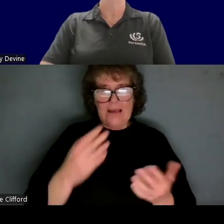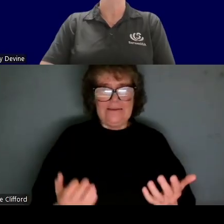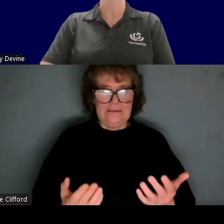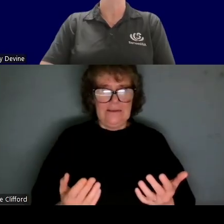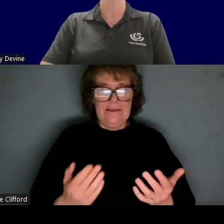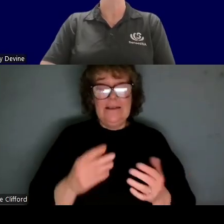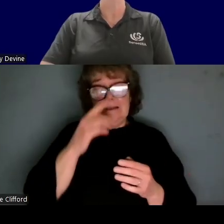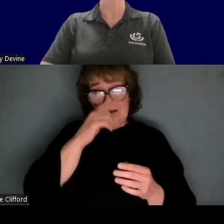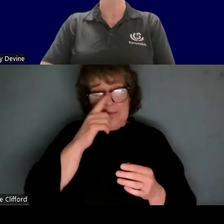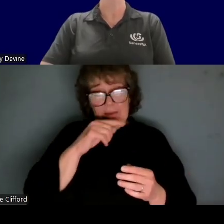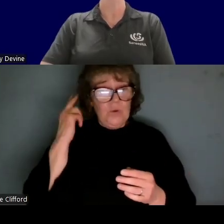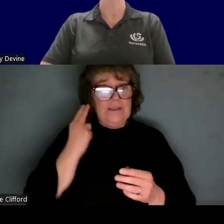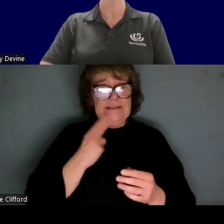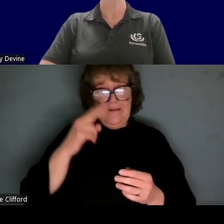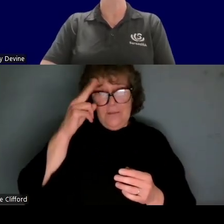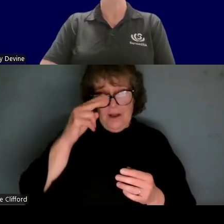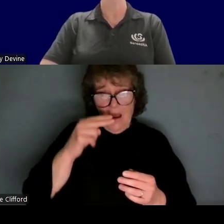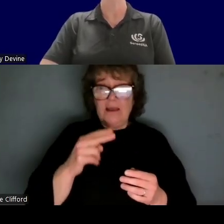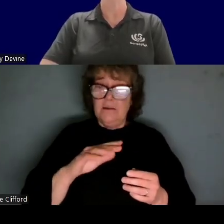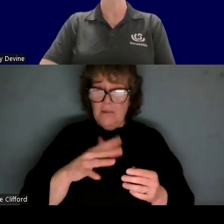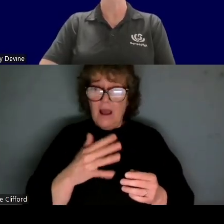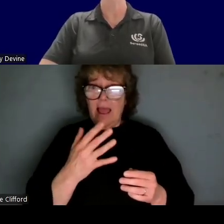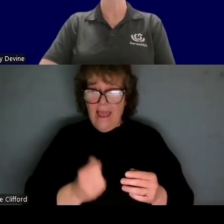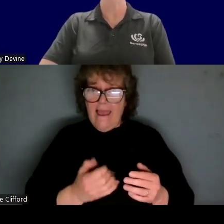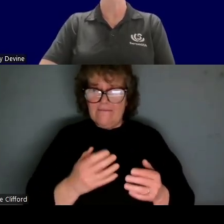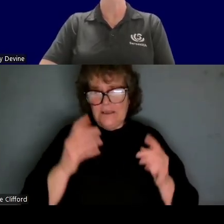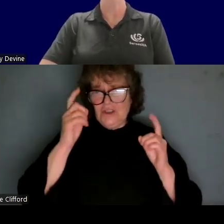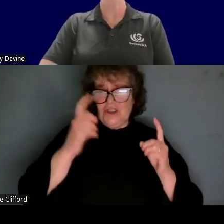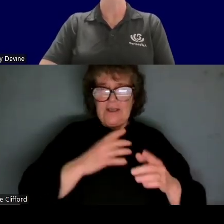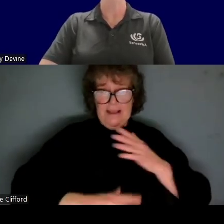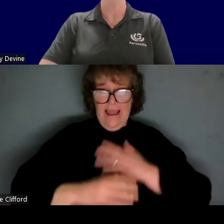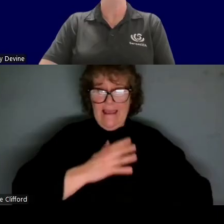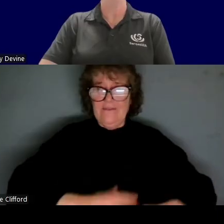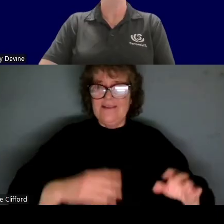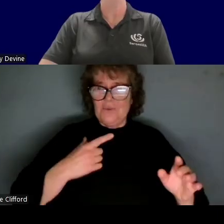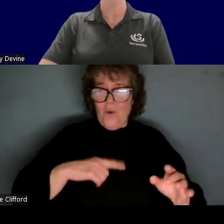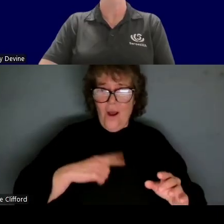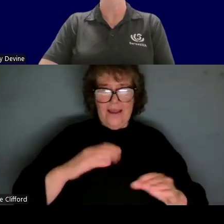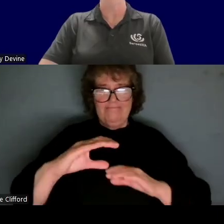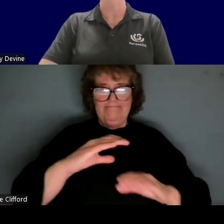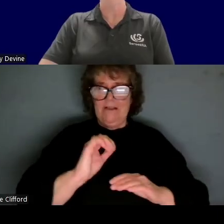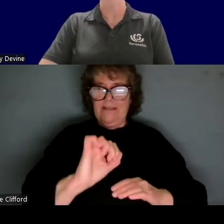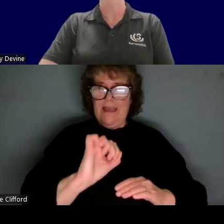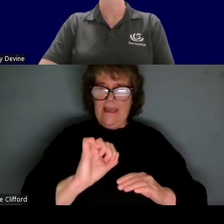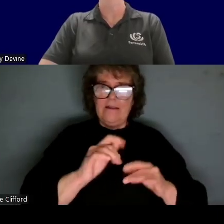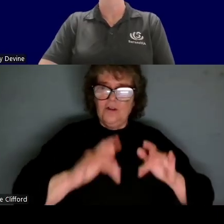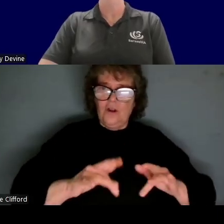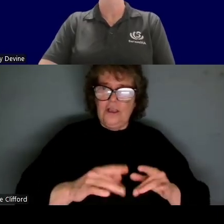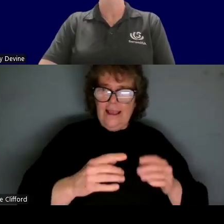deafblindness might use behaviours of concern to communicate unmet needs, discomfort or distress.